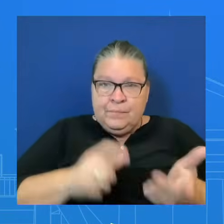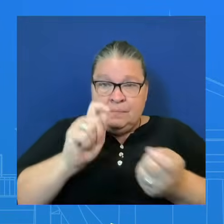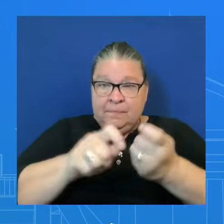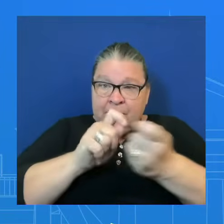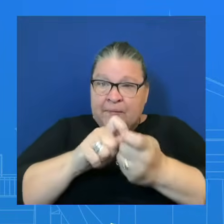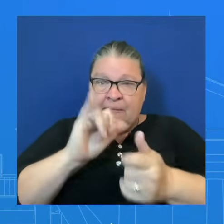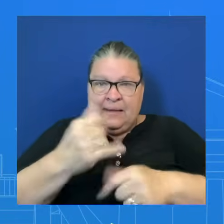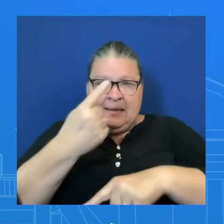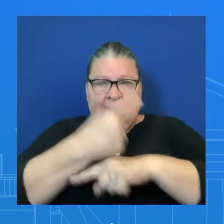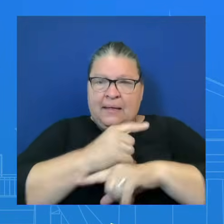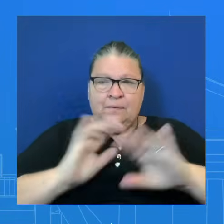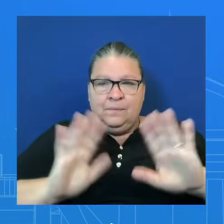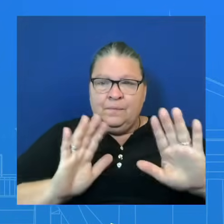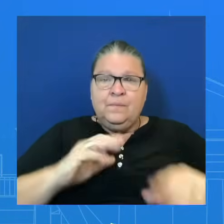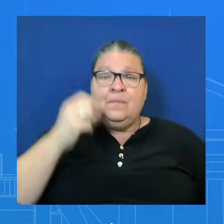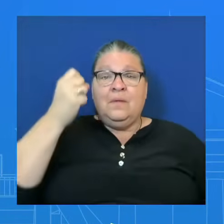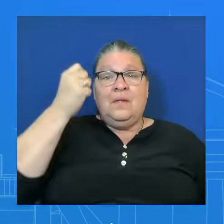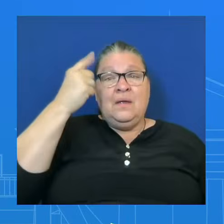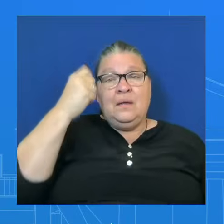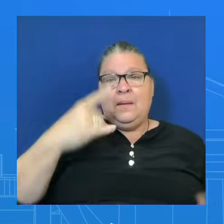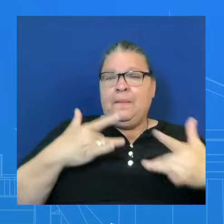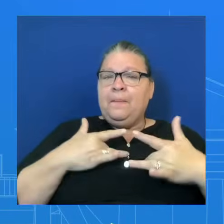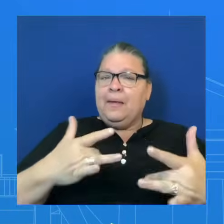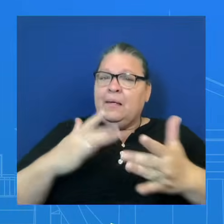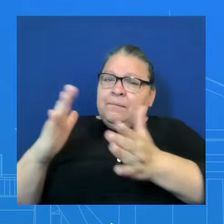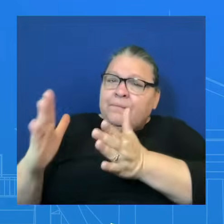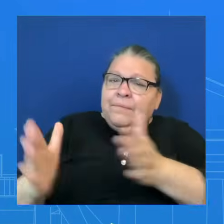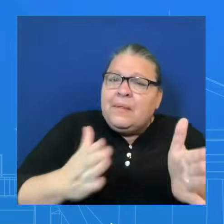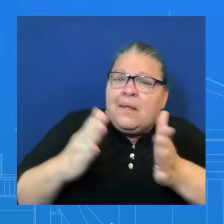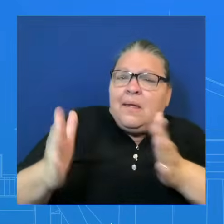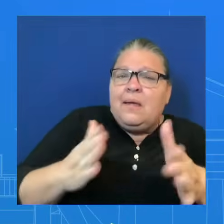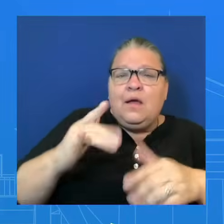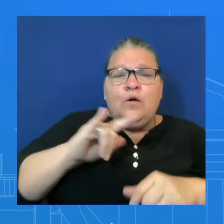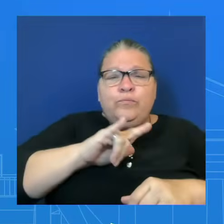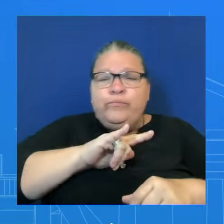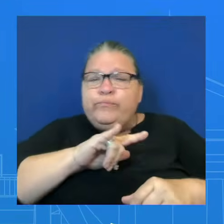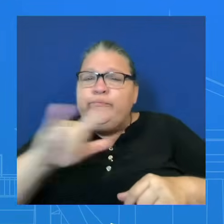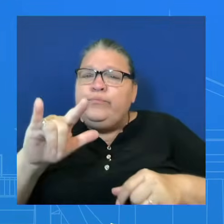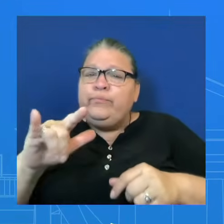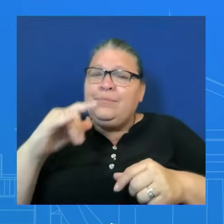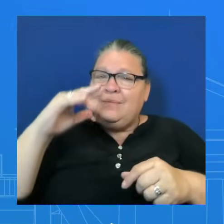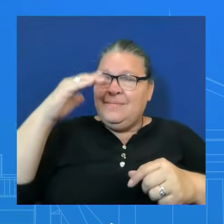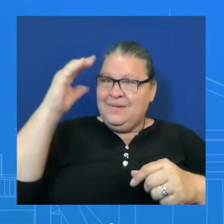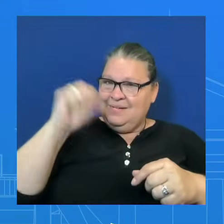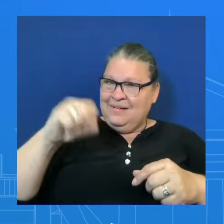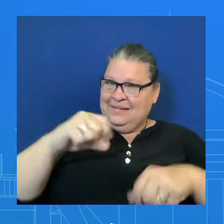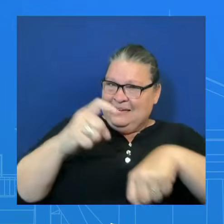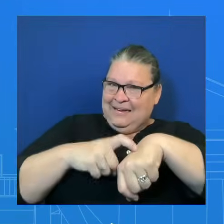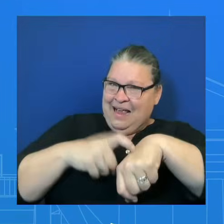so it wasn't timed to these events. That said, both these U.S. officials used the opportunity to raise our concern